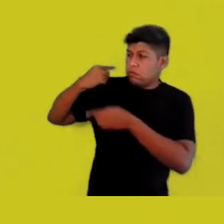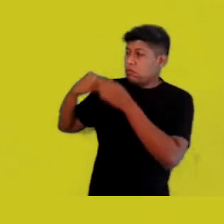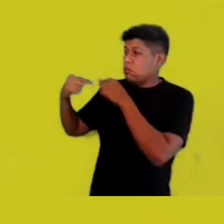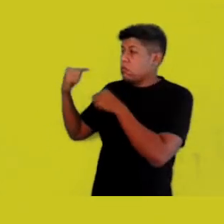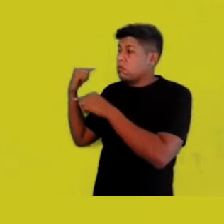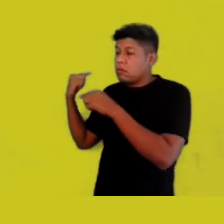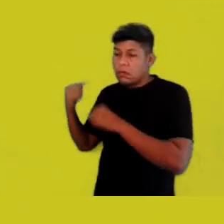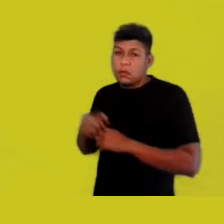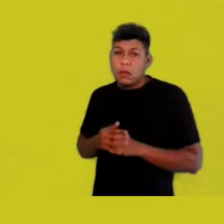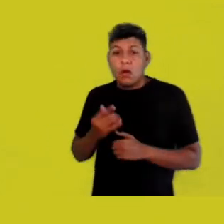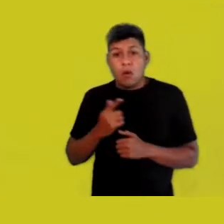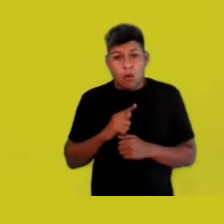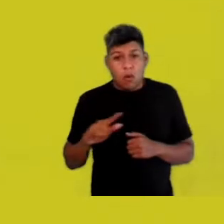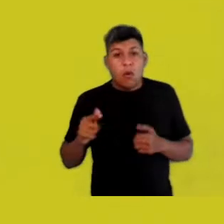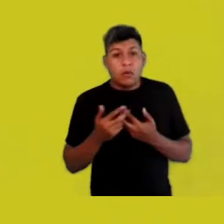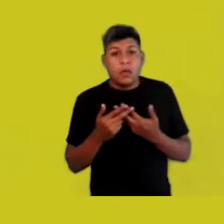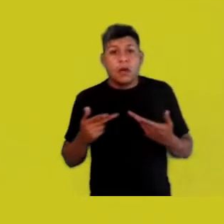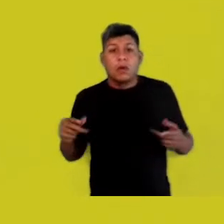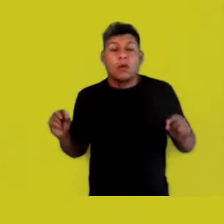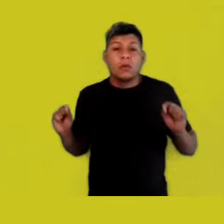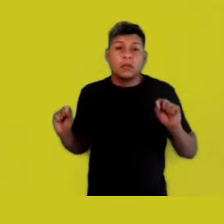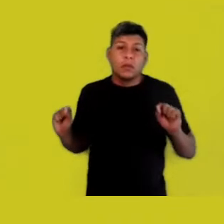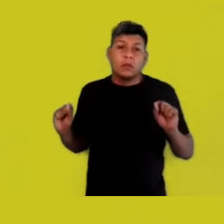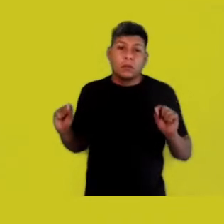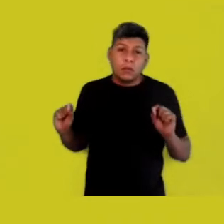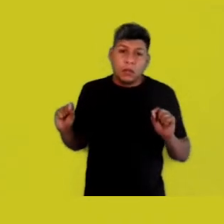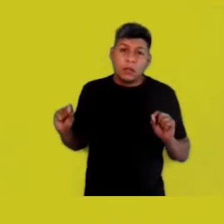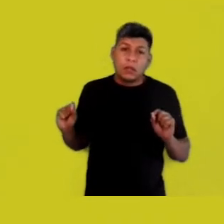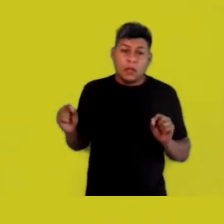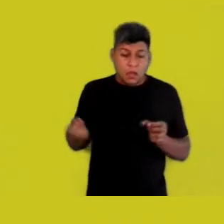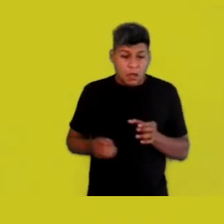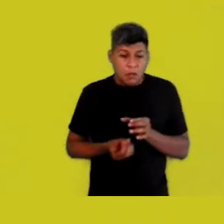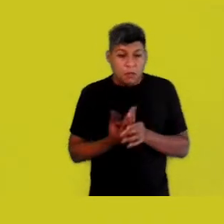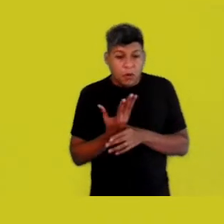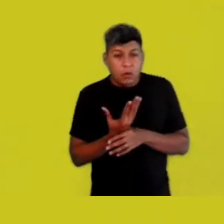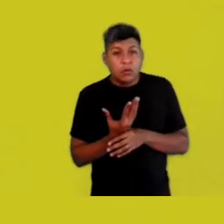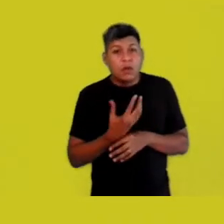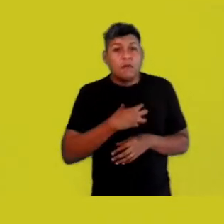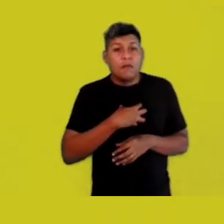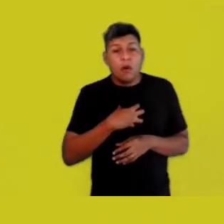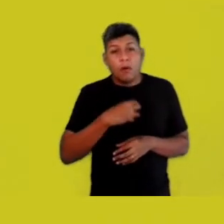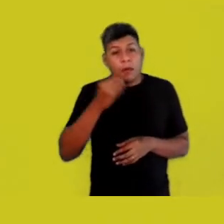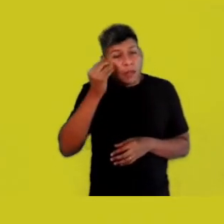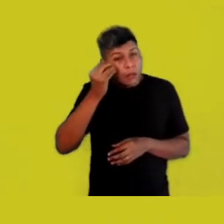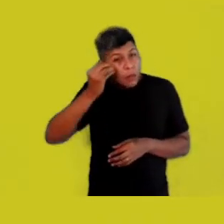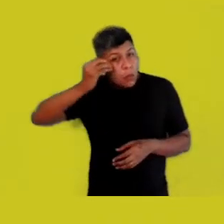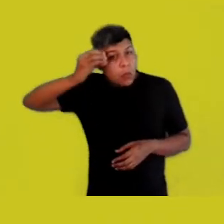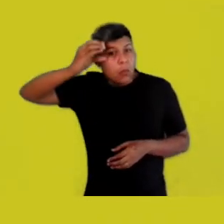Another thing is the production of a form of contemporary knowledge,